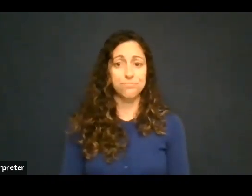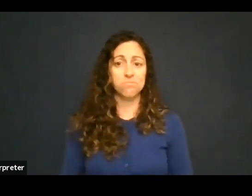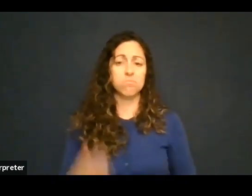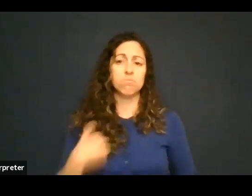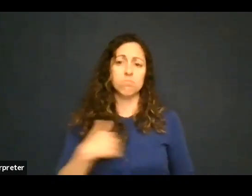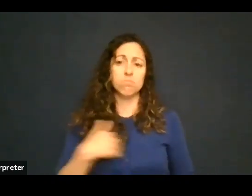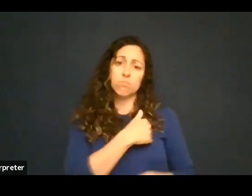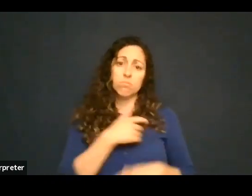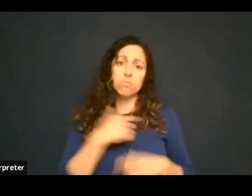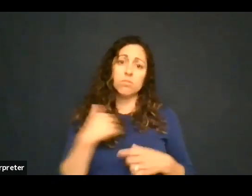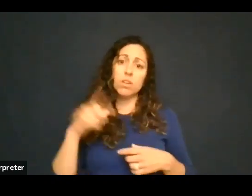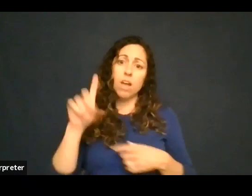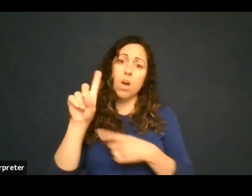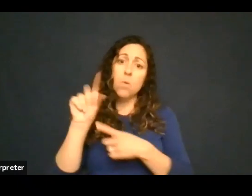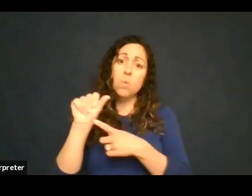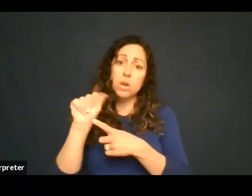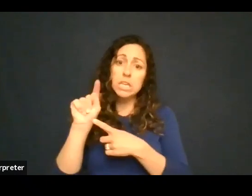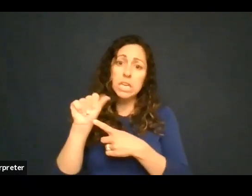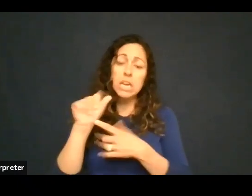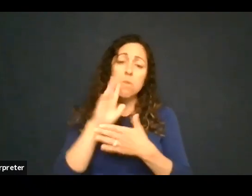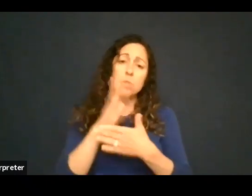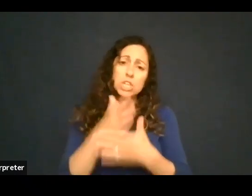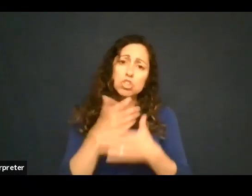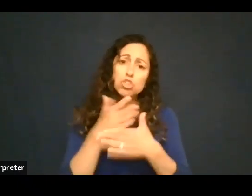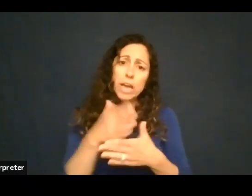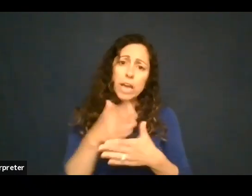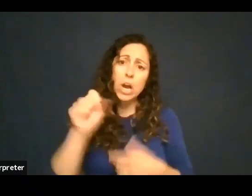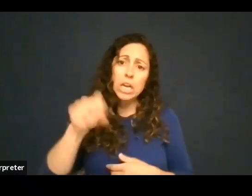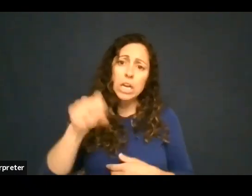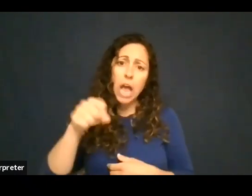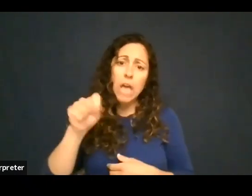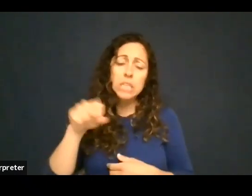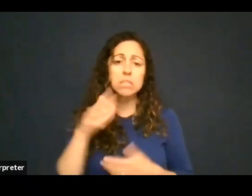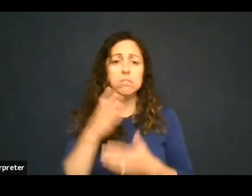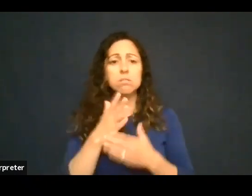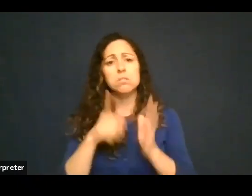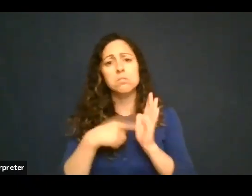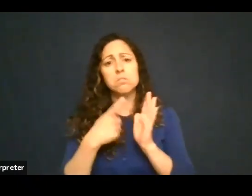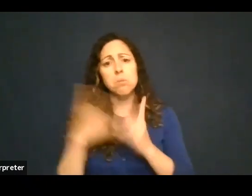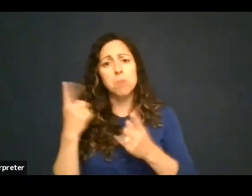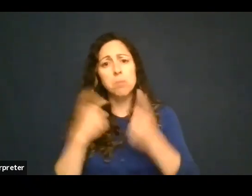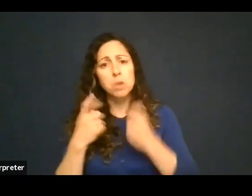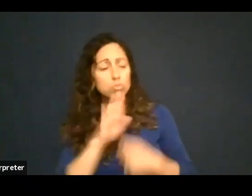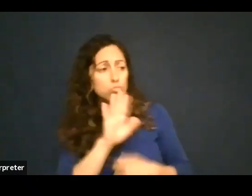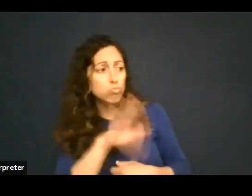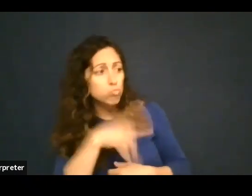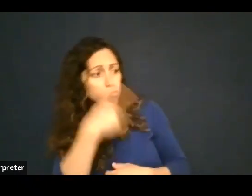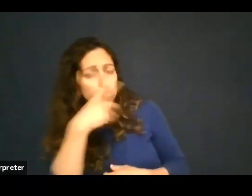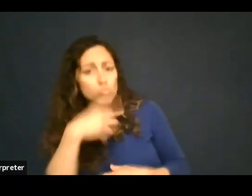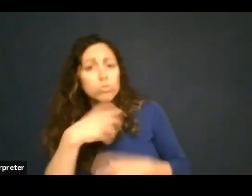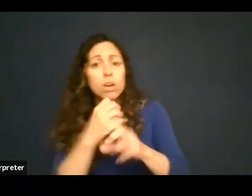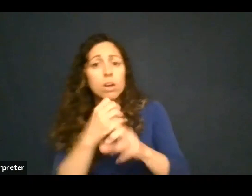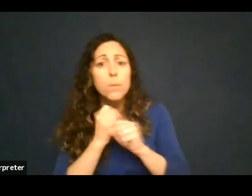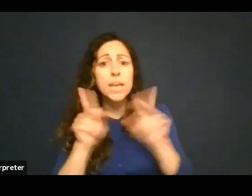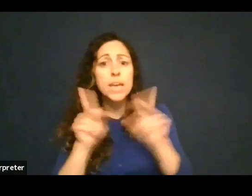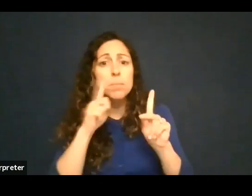The sorts of questions we get are, can we get people for a focus study where we'd like to understand the patient journey?